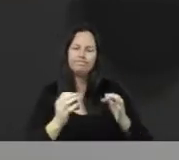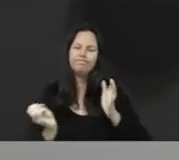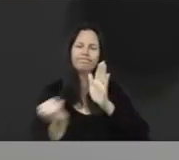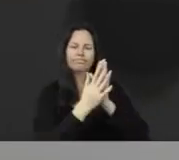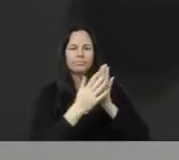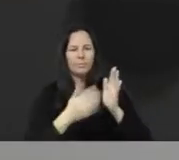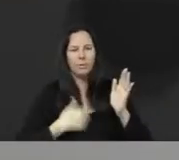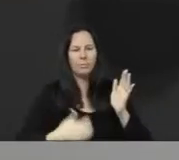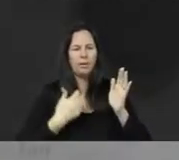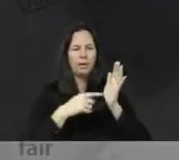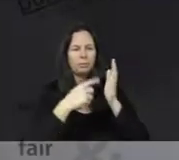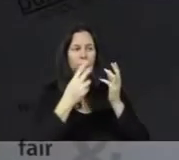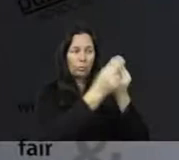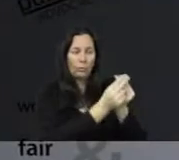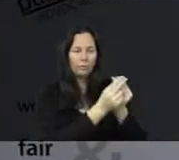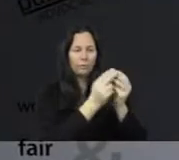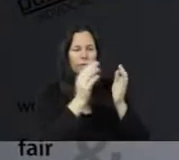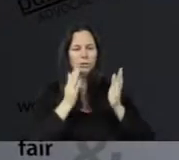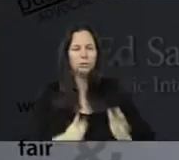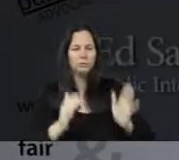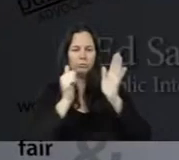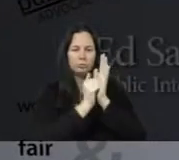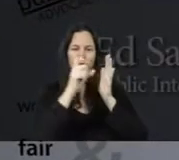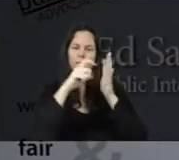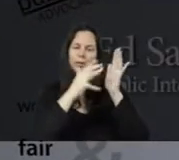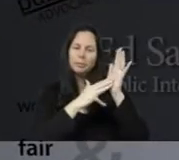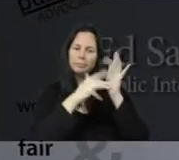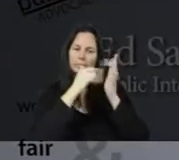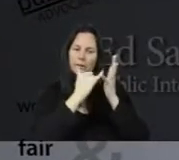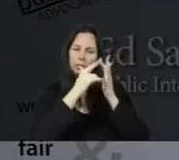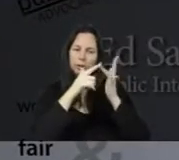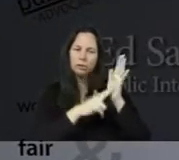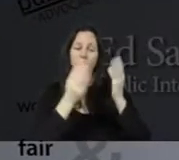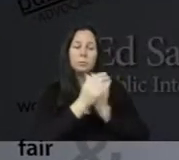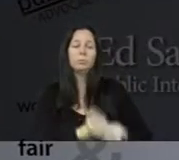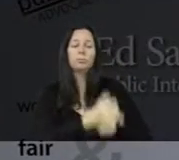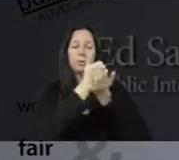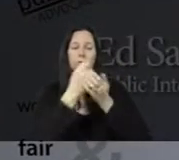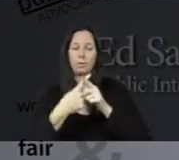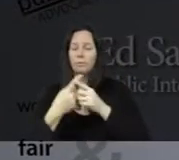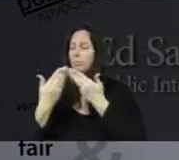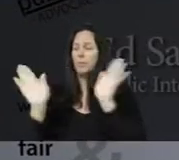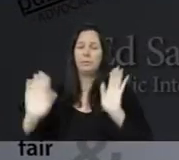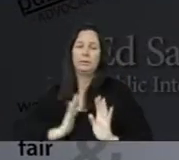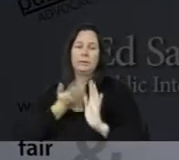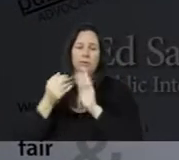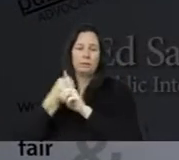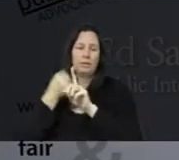PIAC is an independent non-profit law and policy organisation. We've been around for about 30 years.